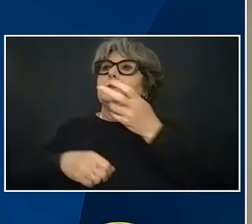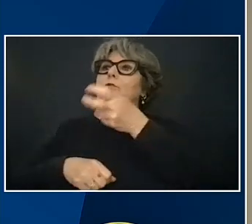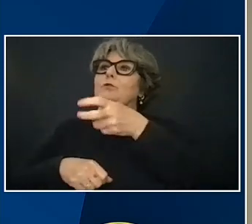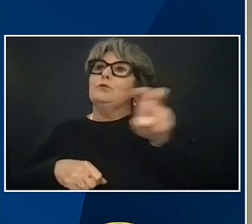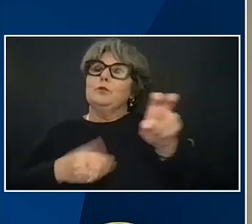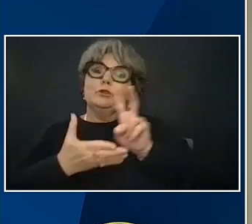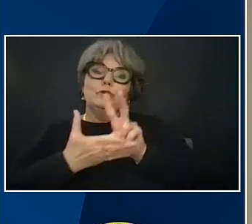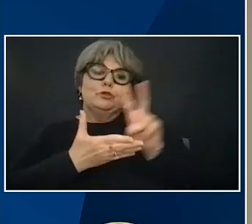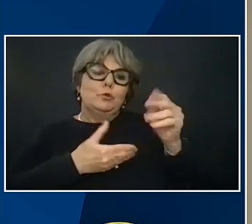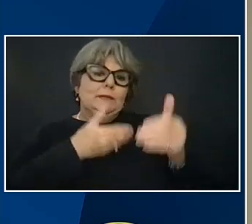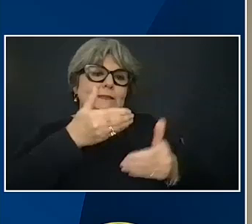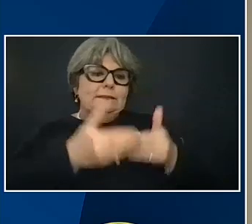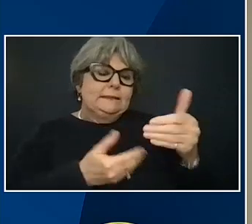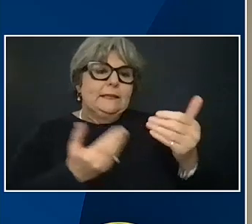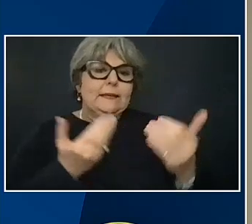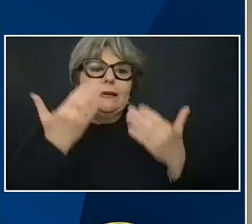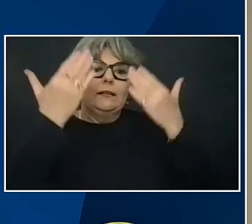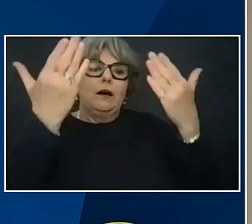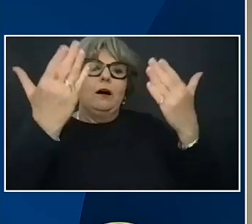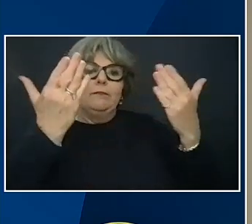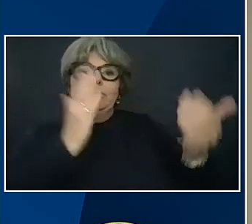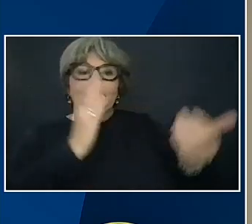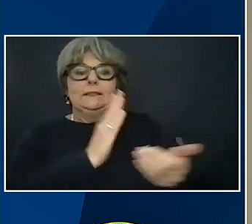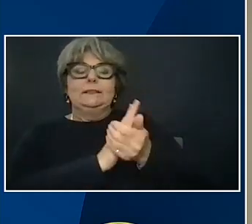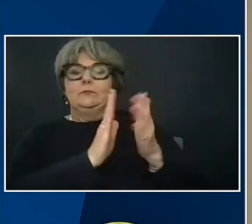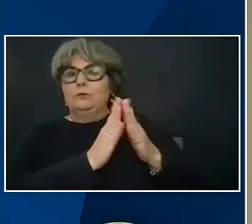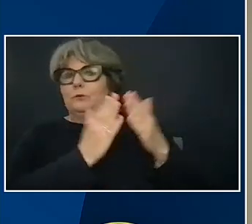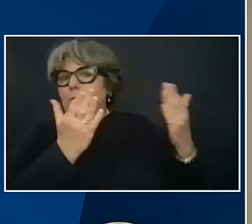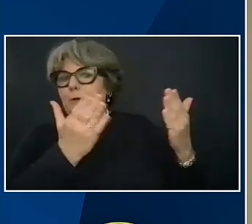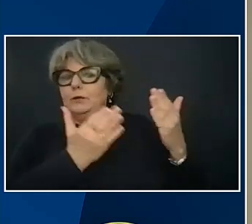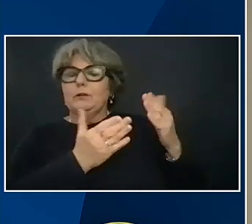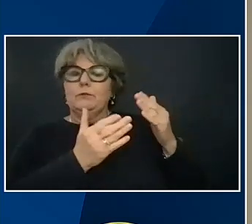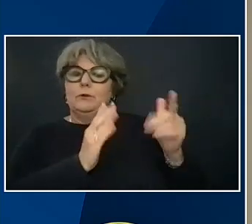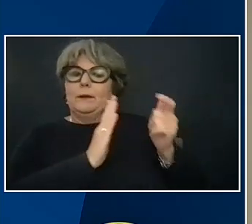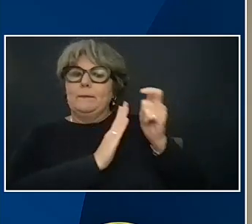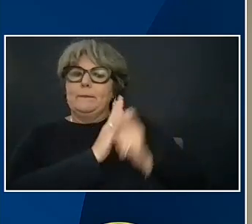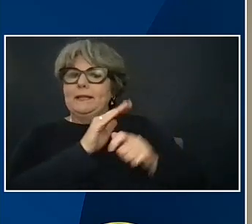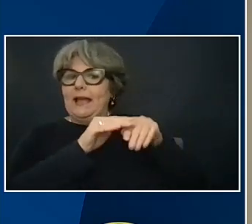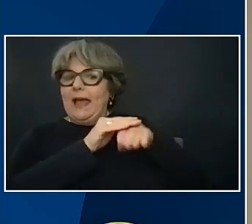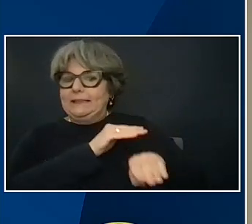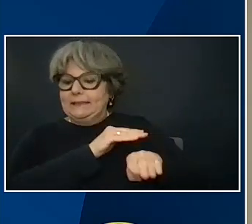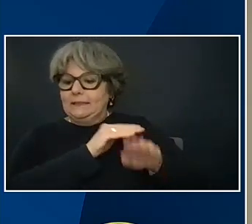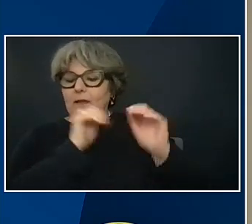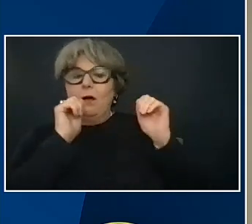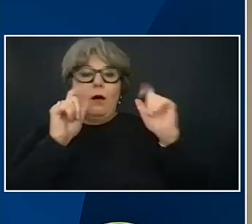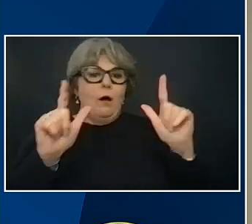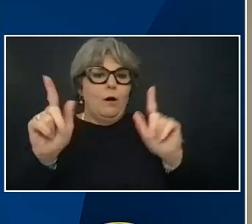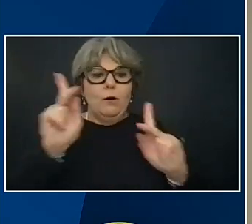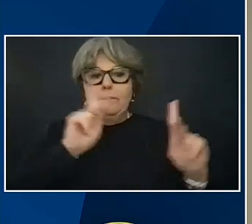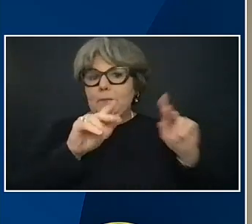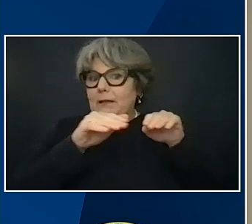and offer a digital copy of the book through immediate access. That way, everyone in the class would have access to the same edition of the book and